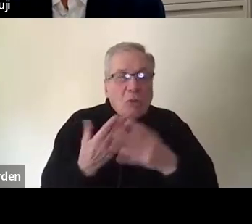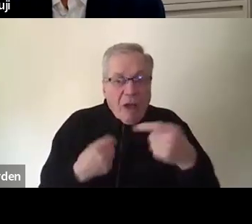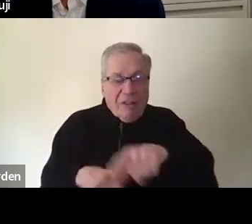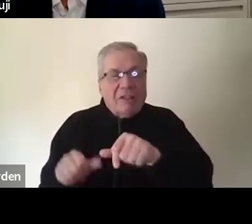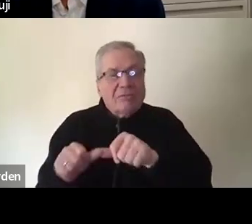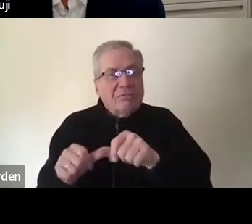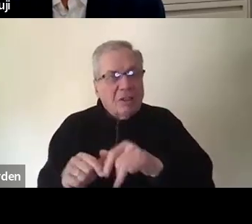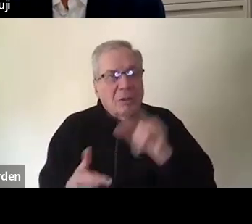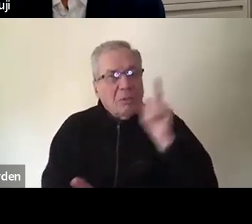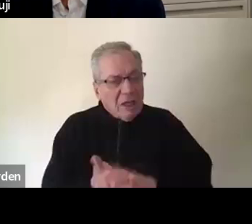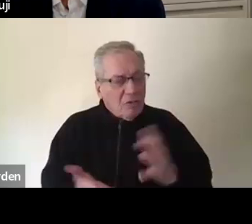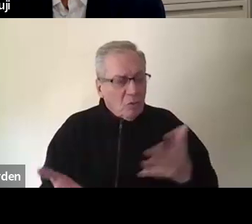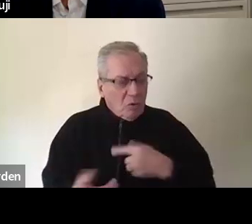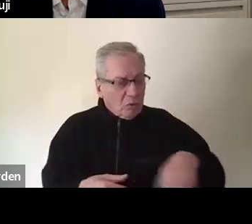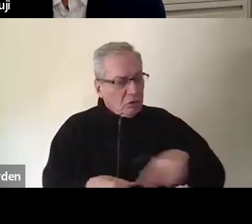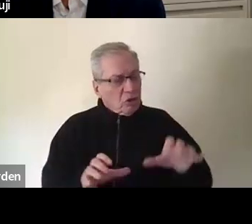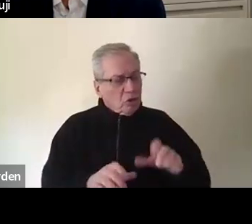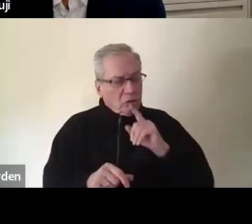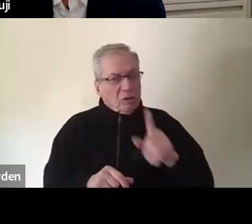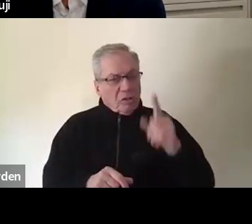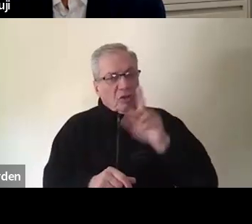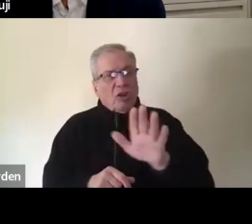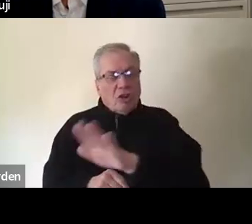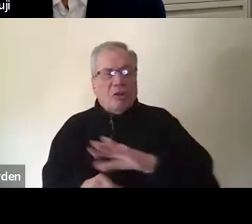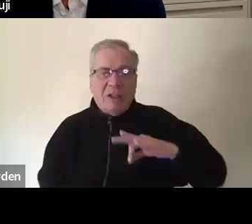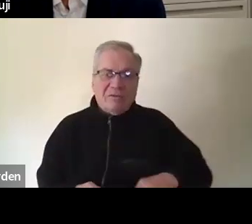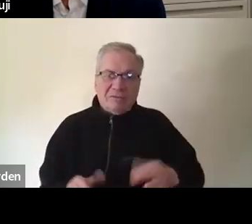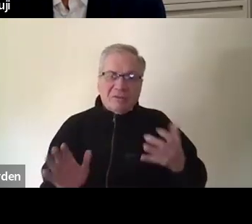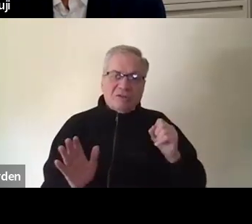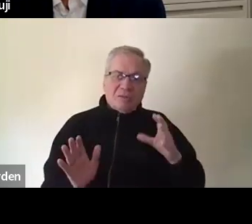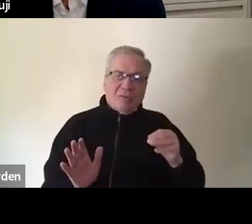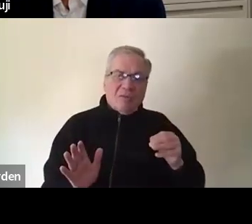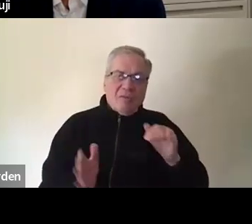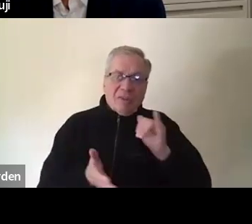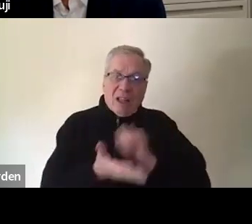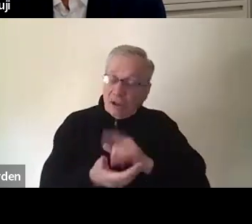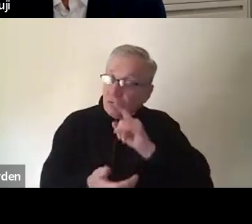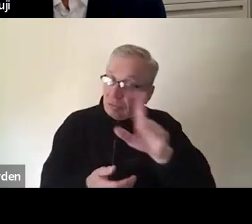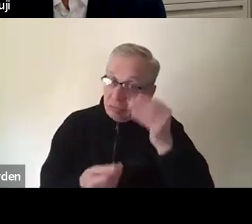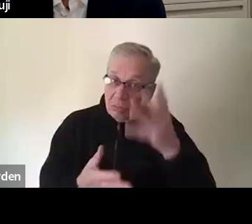believe we are doing this for their good. And that is a challenge. I have heard from a